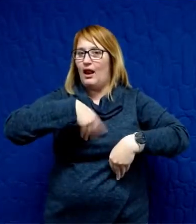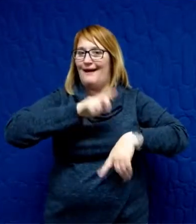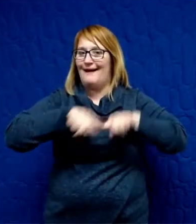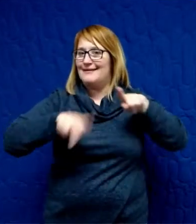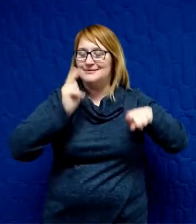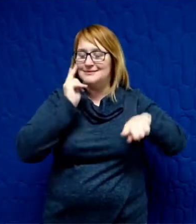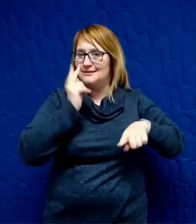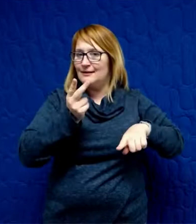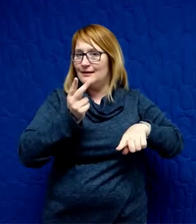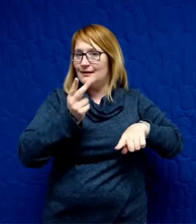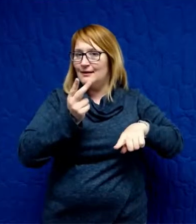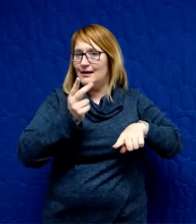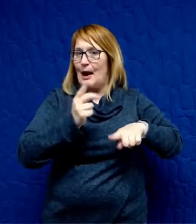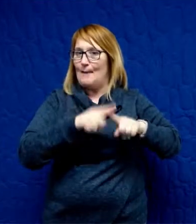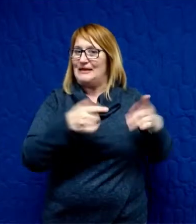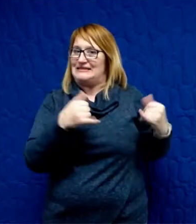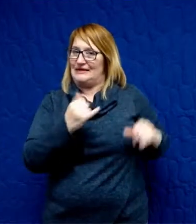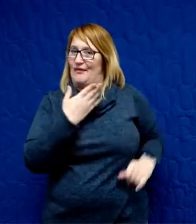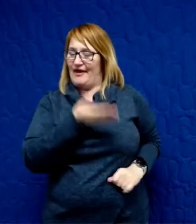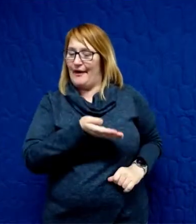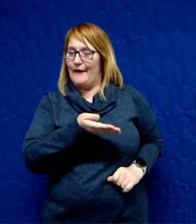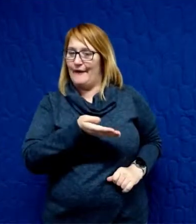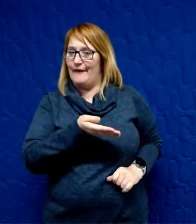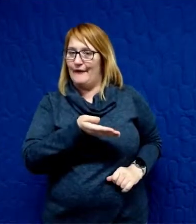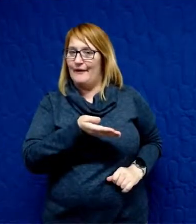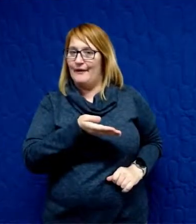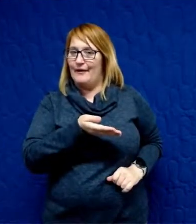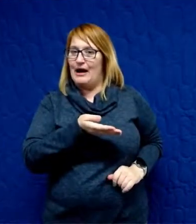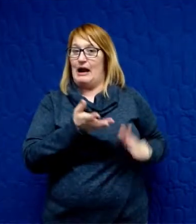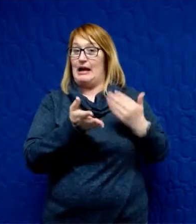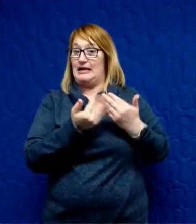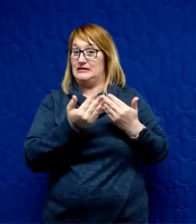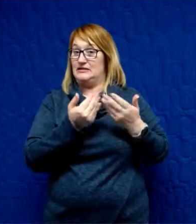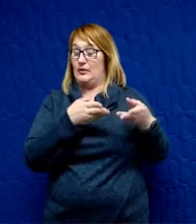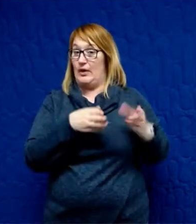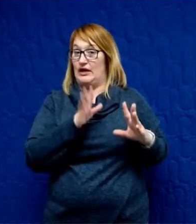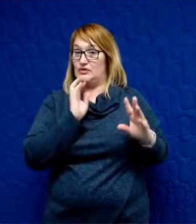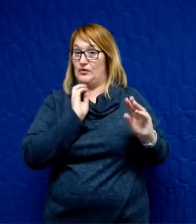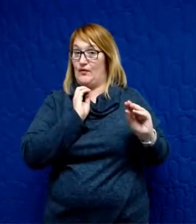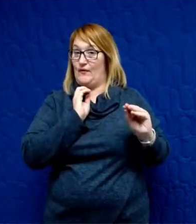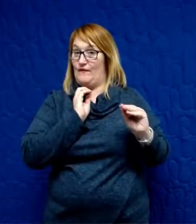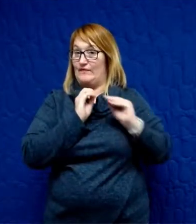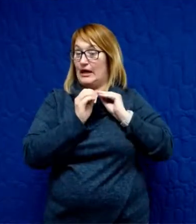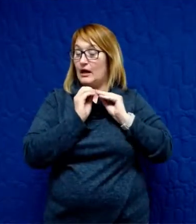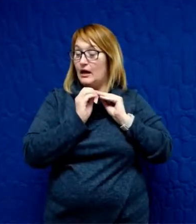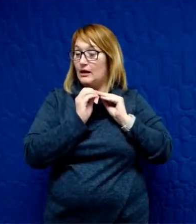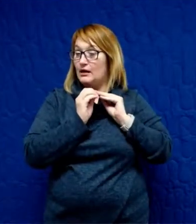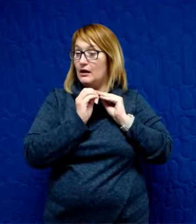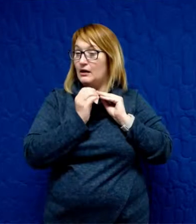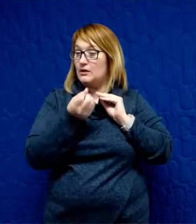actually see but that are there nonetheless - and so an easy way to to